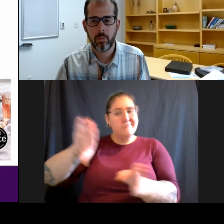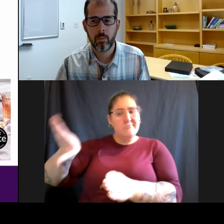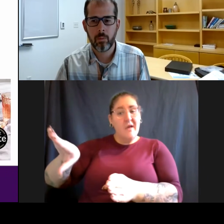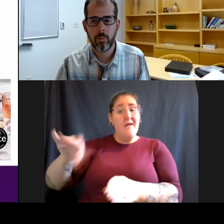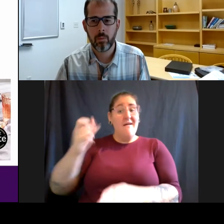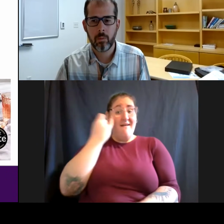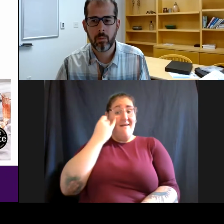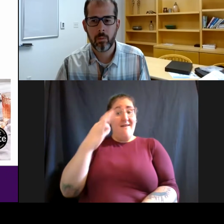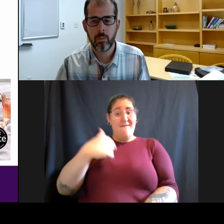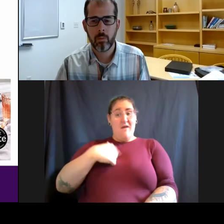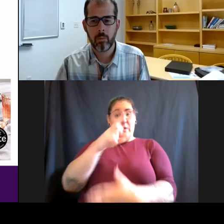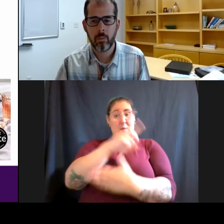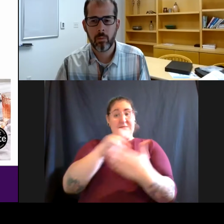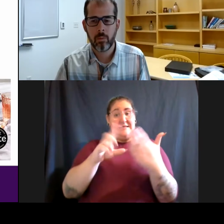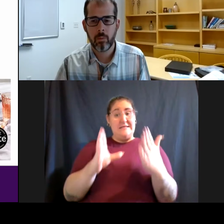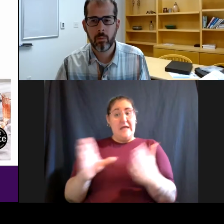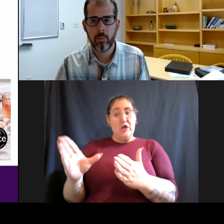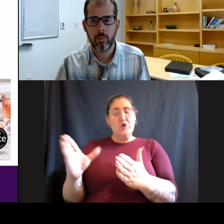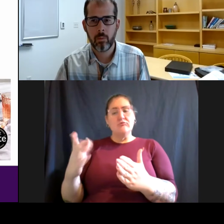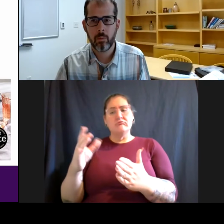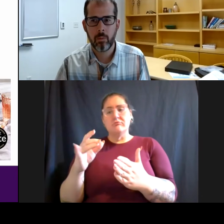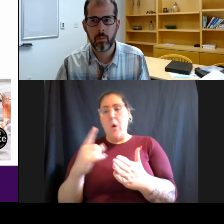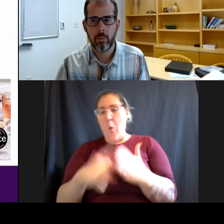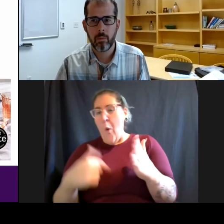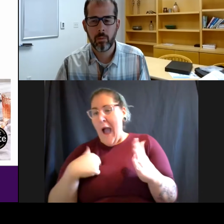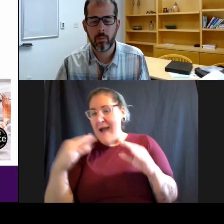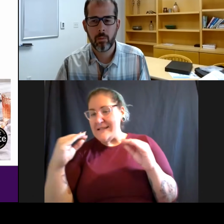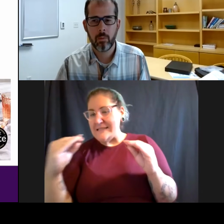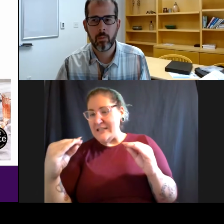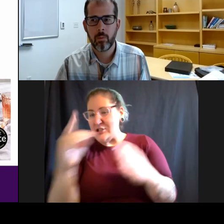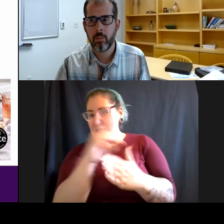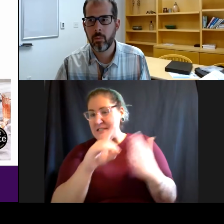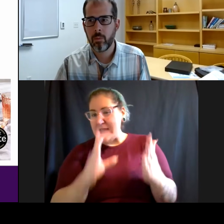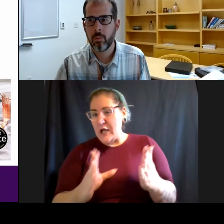what I do with the teams that I work with, as we have a list of checks that need to be